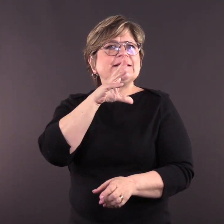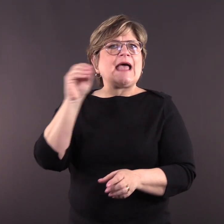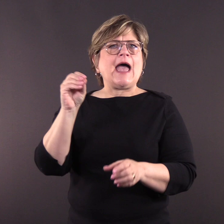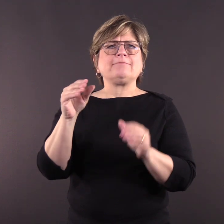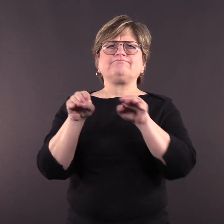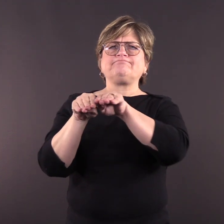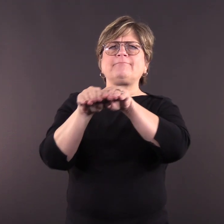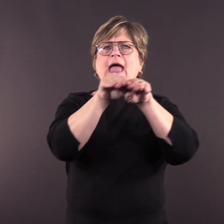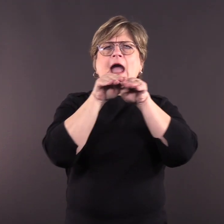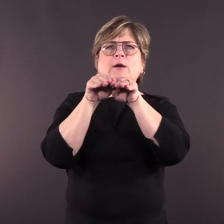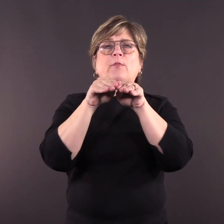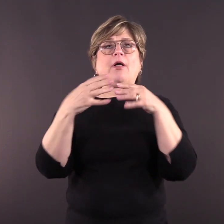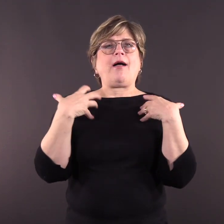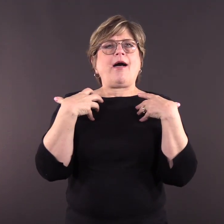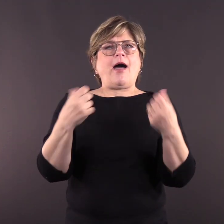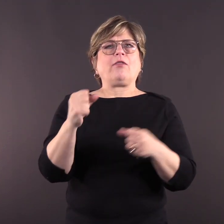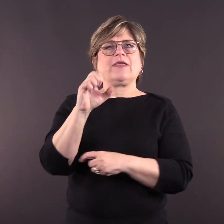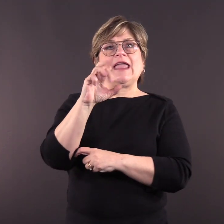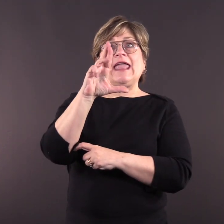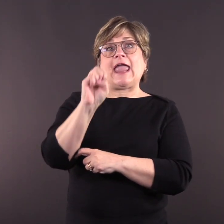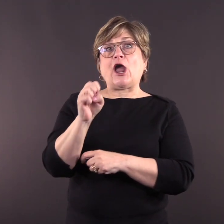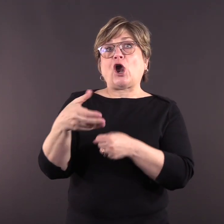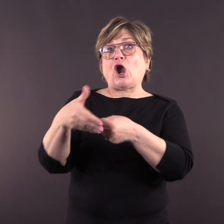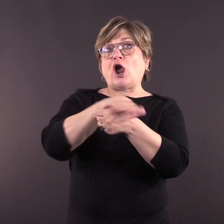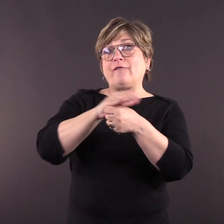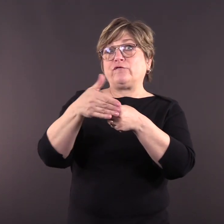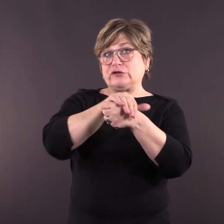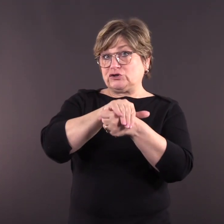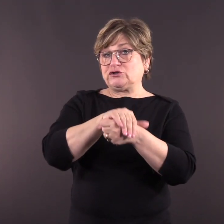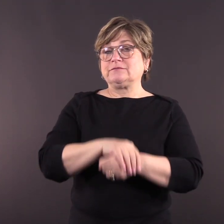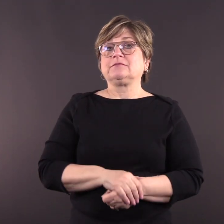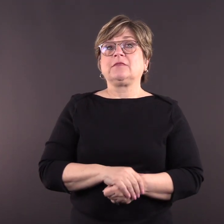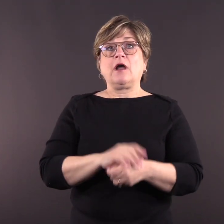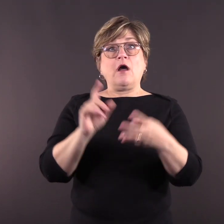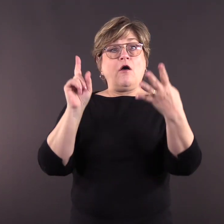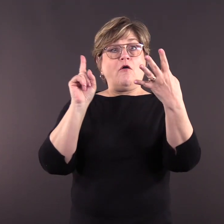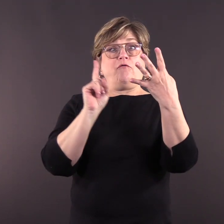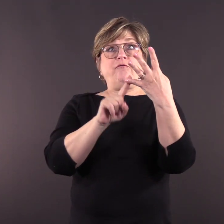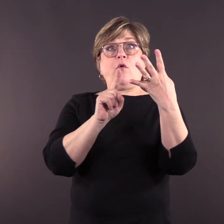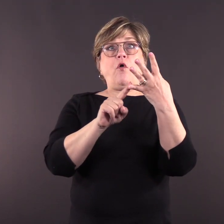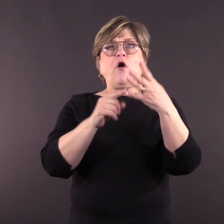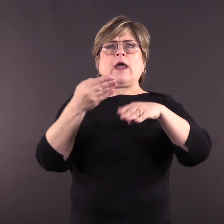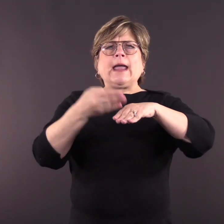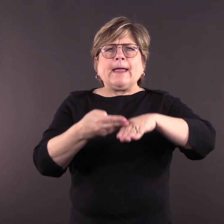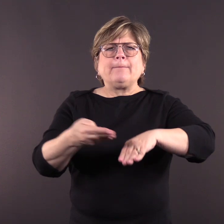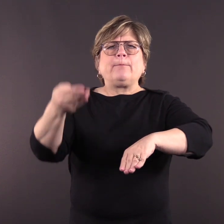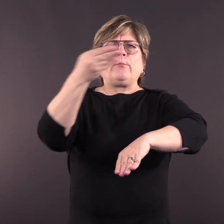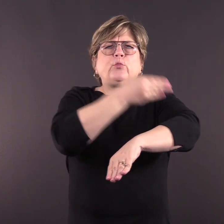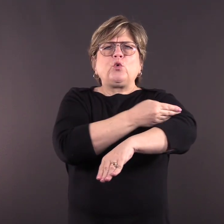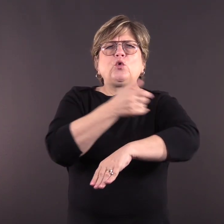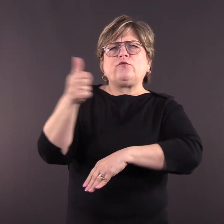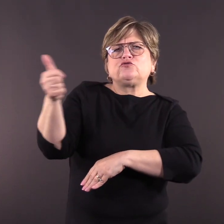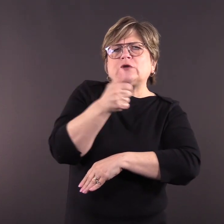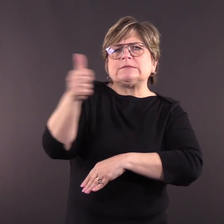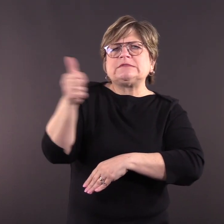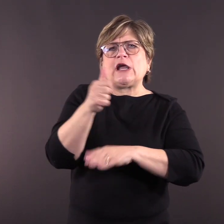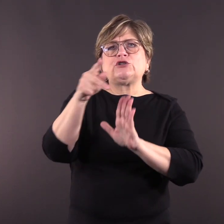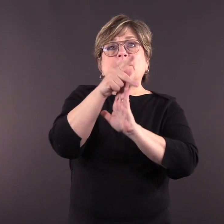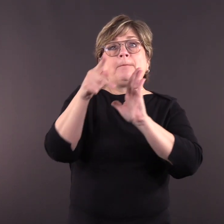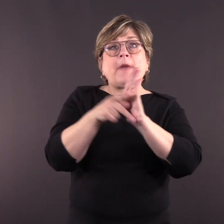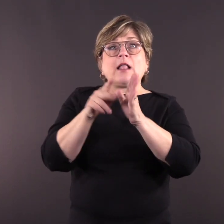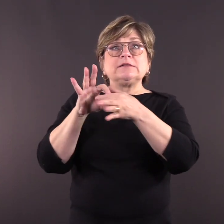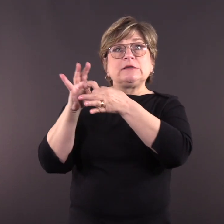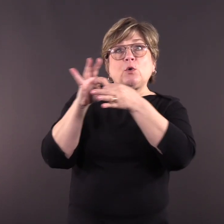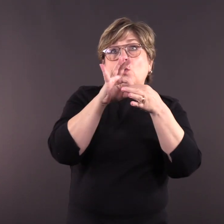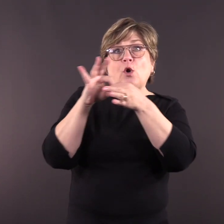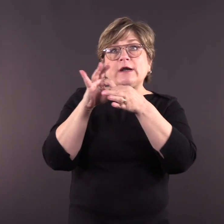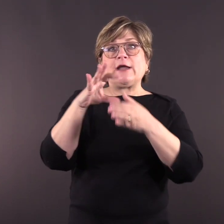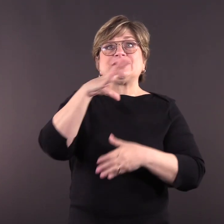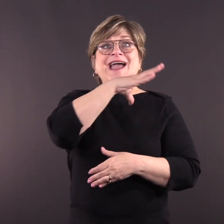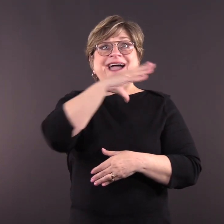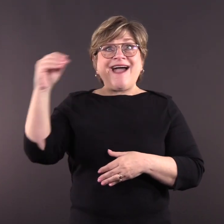hearing aids and equitable healthcare coverage. 4. Improve transportation policy coordination